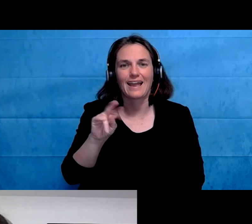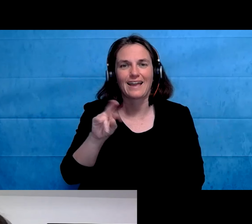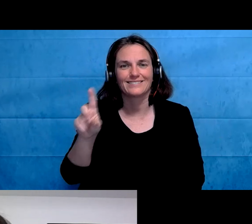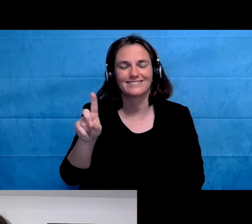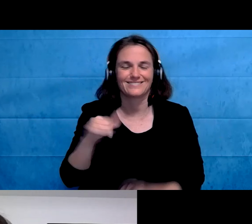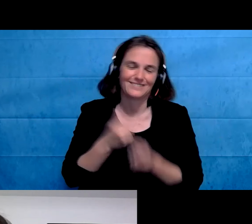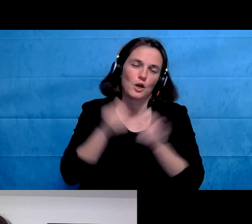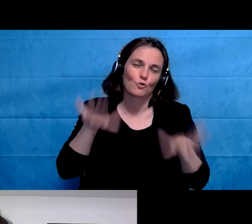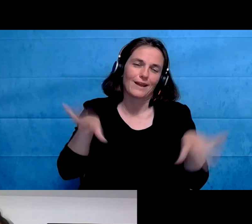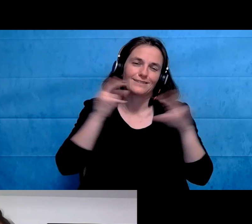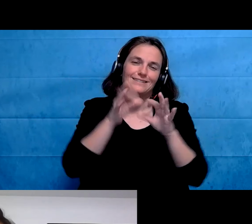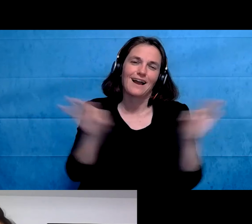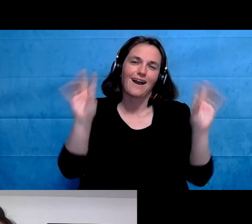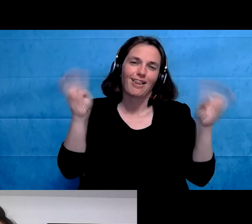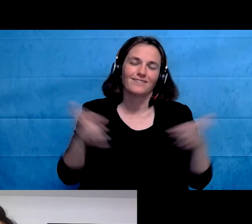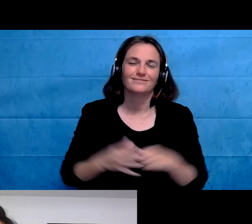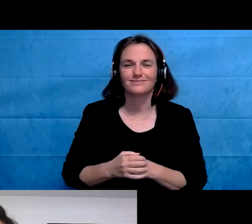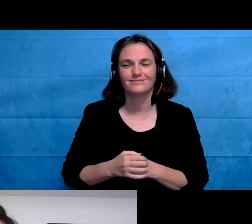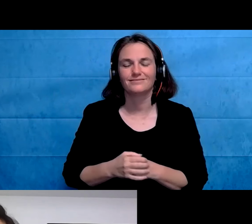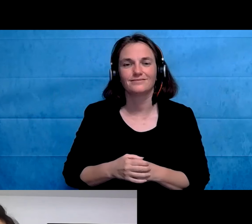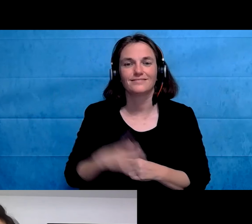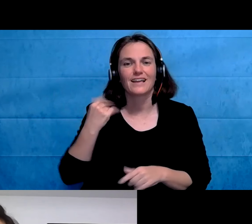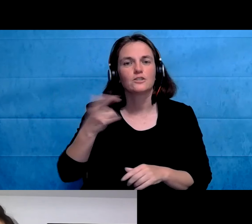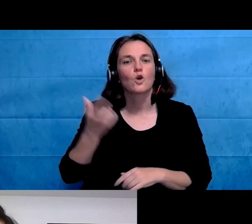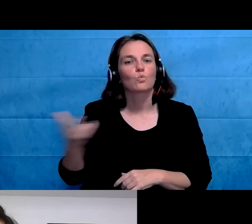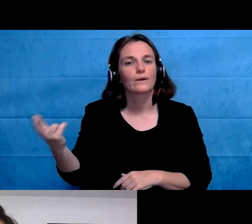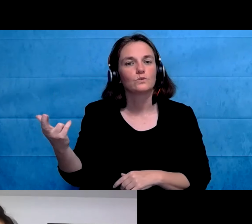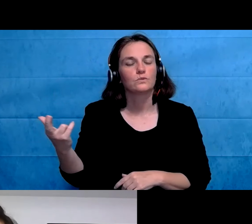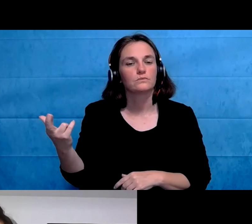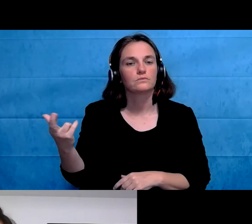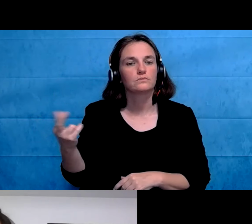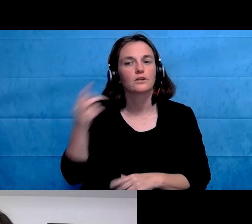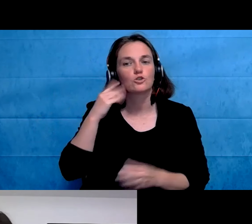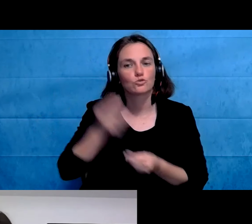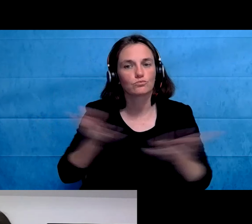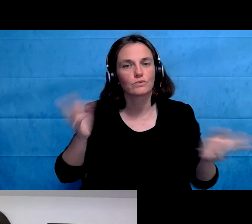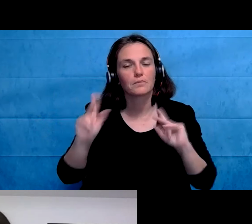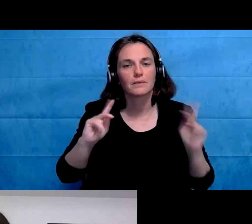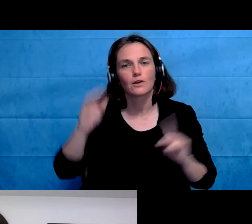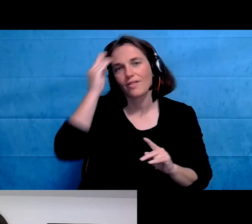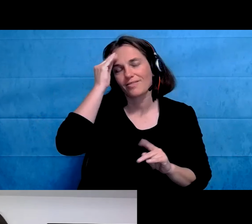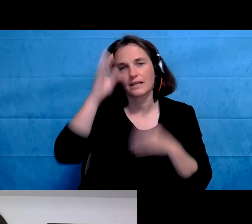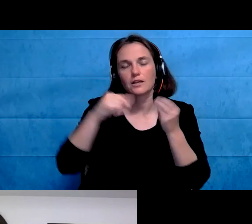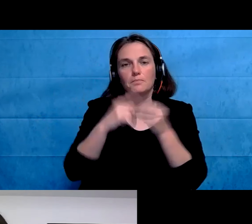and just as a resource to give to people to think about anti-burnout steps.